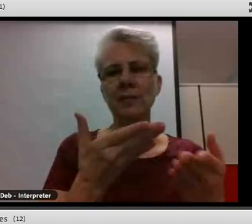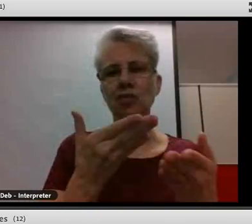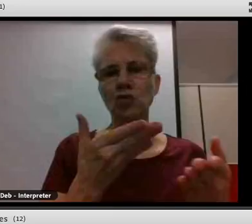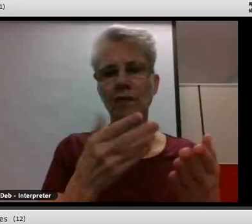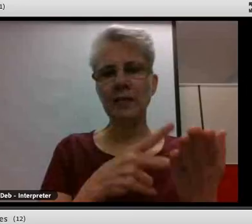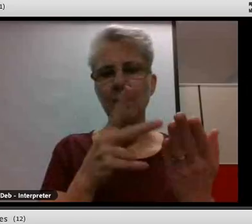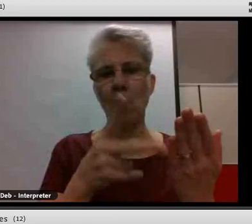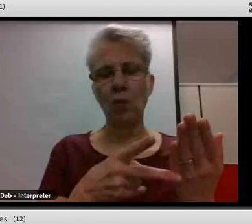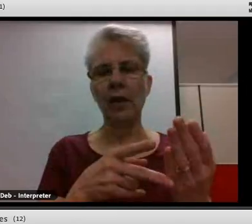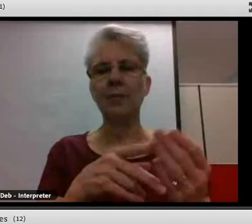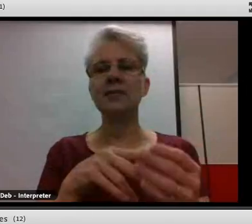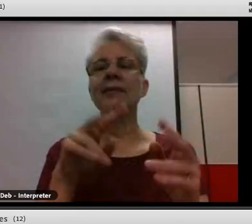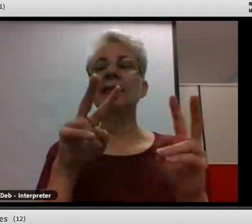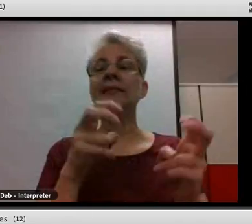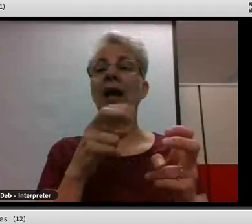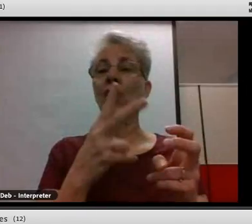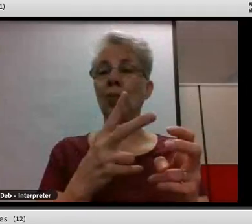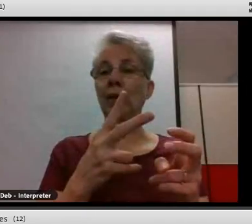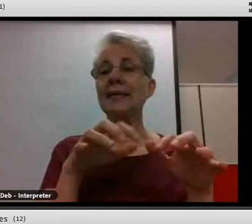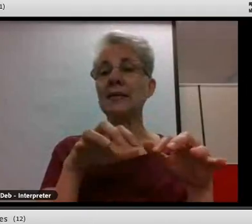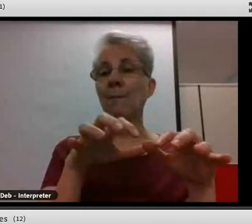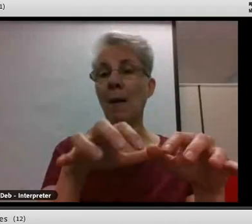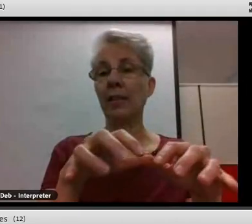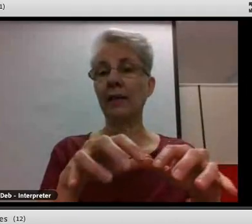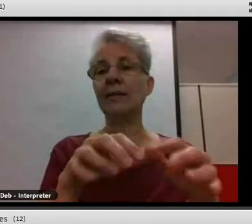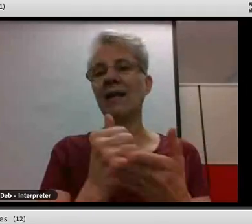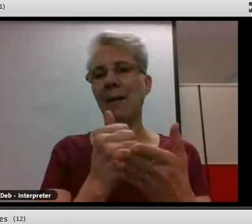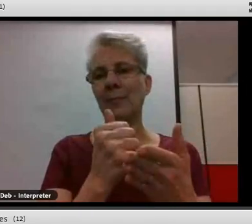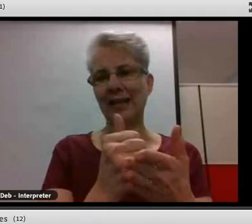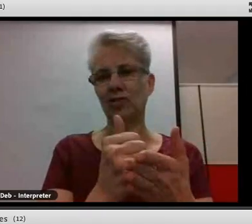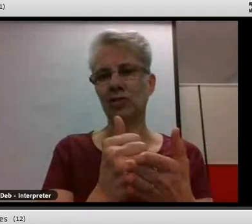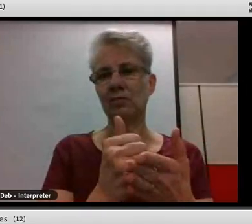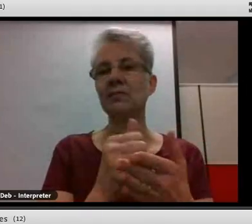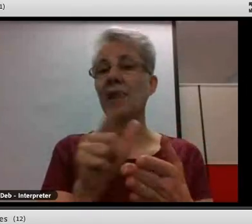So ALA says that we should use principles of universal design,